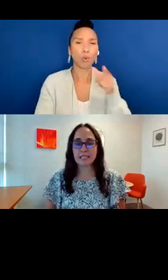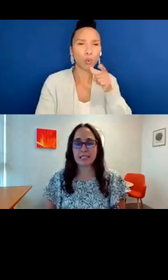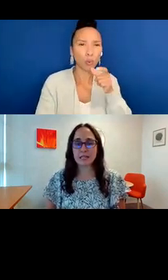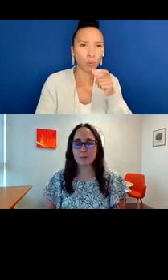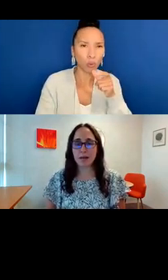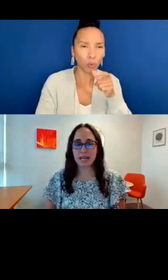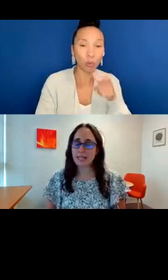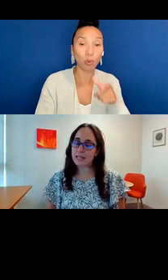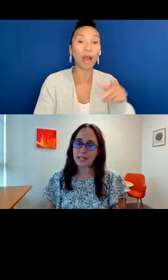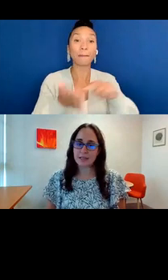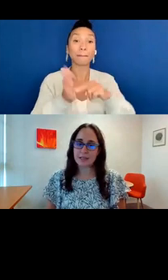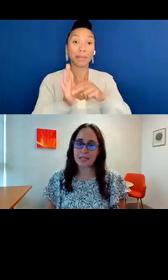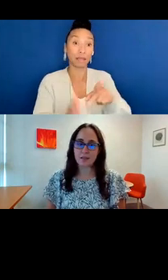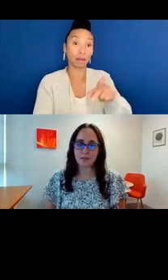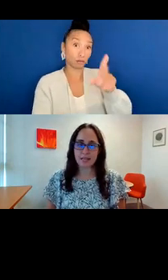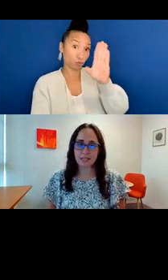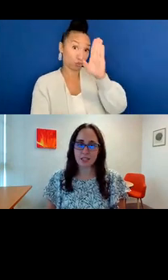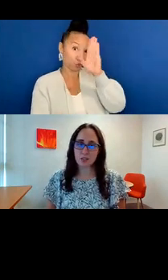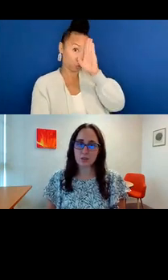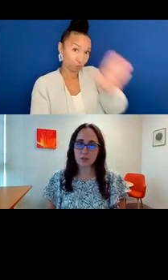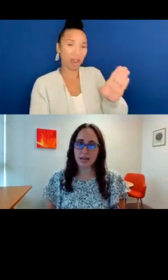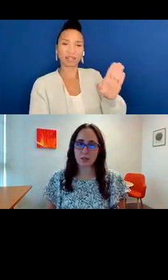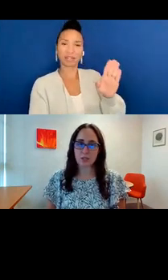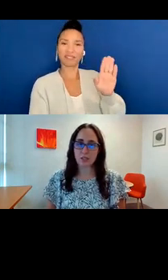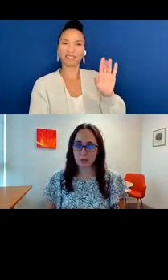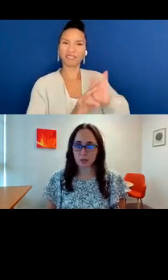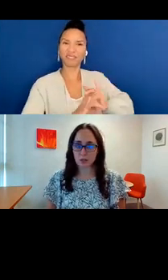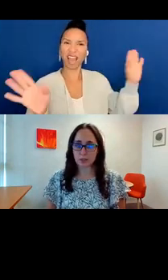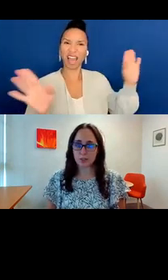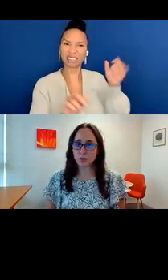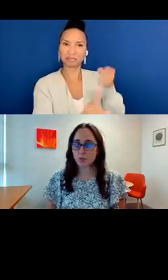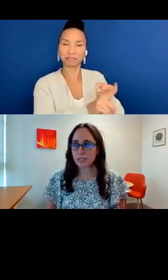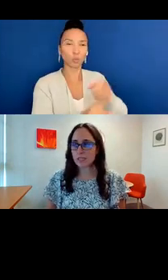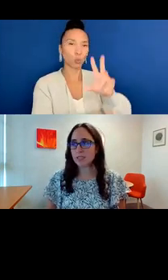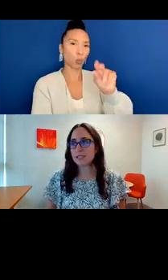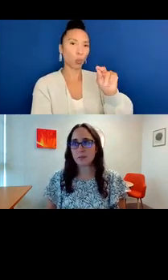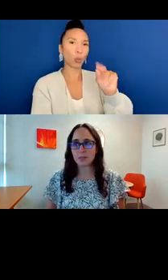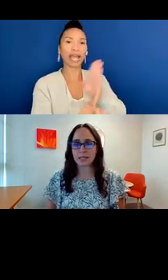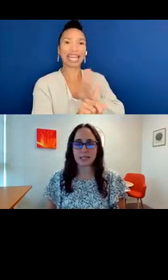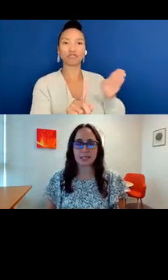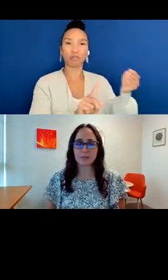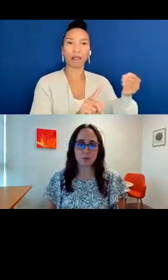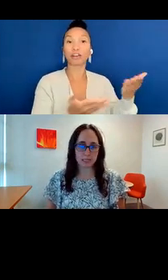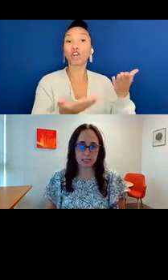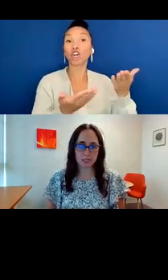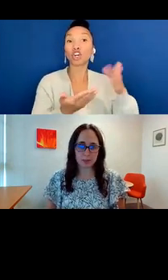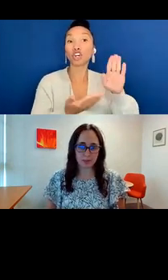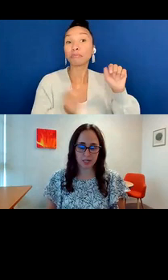affected by the violence. So that could include children, siblings, spouses,